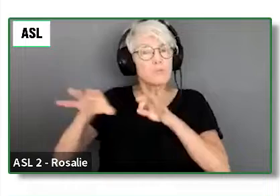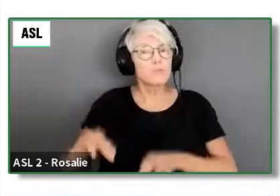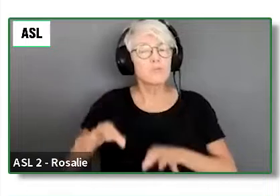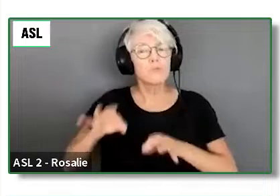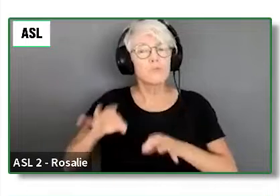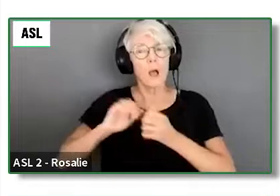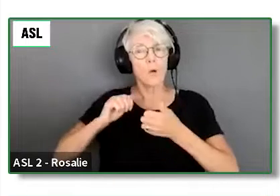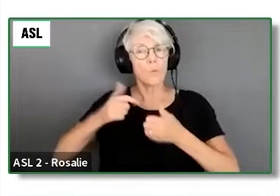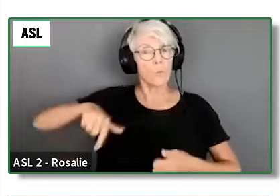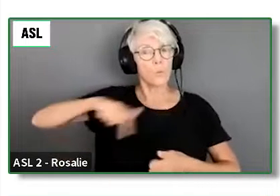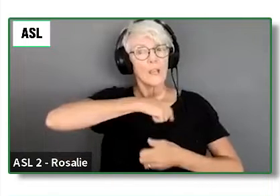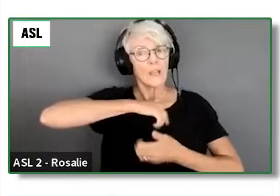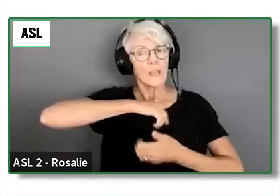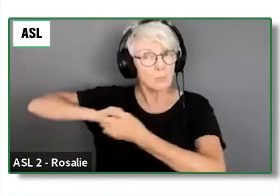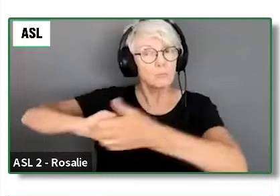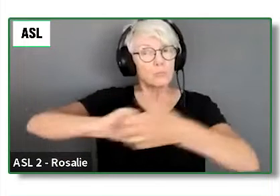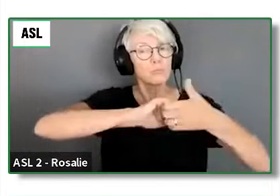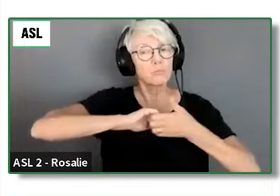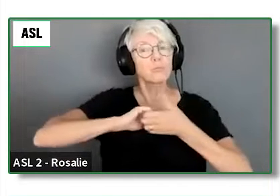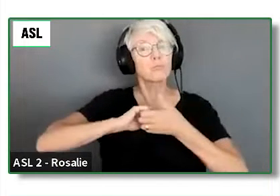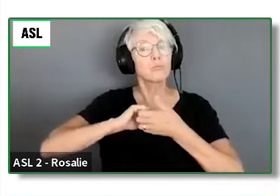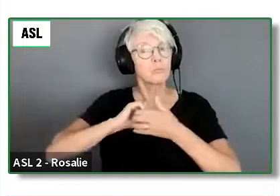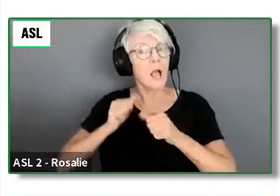healthy way to alleviate some of these barriers